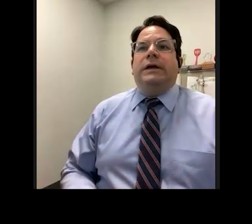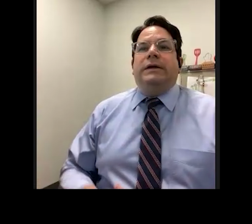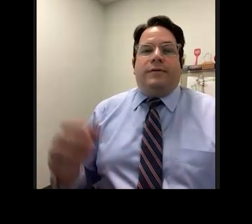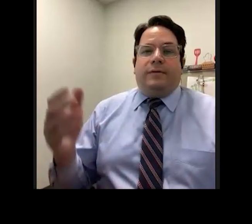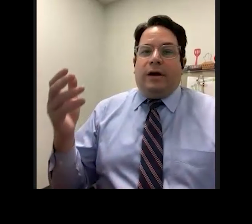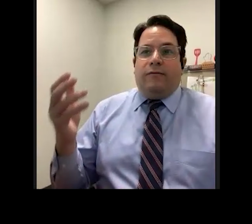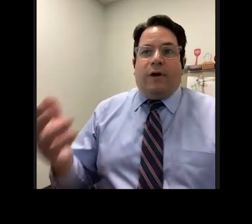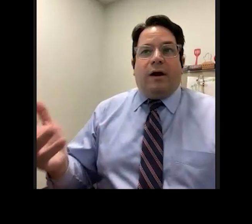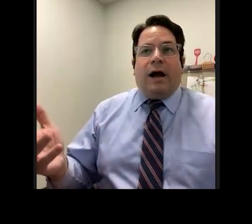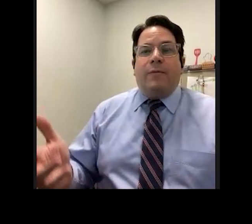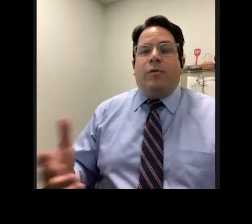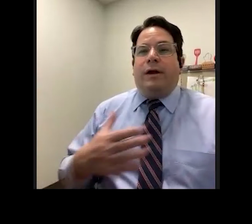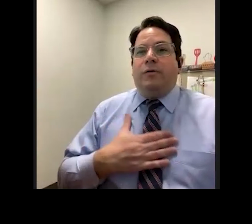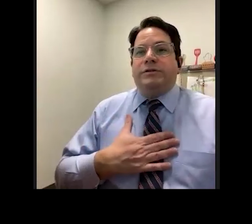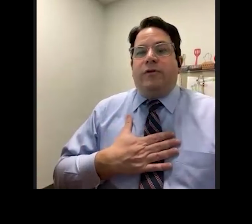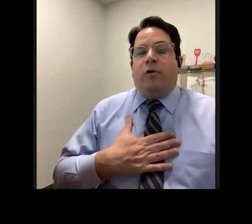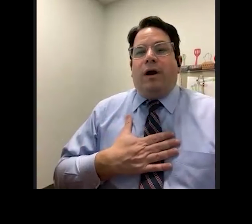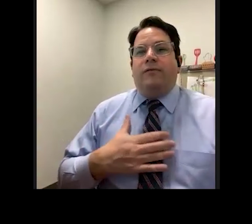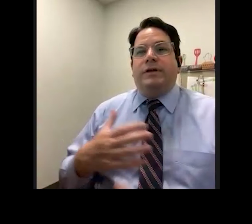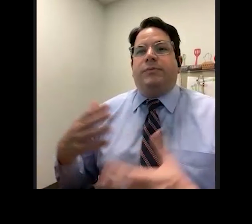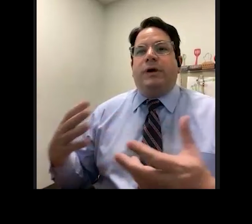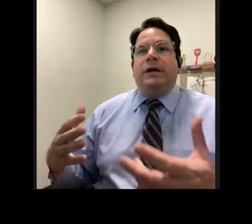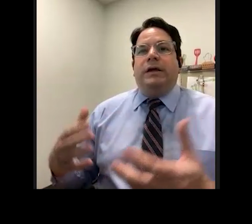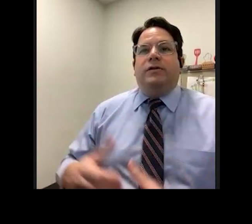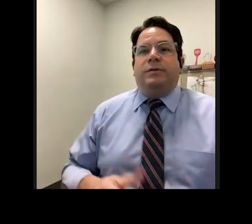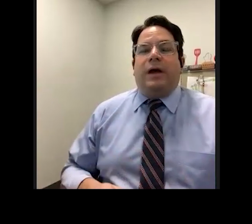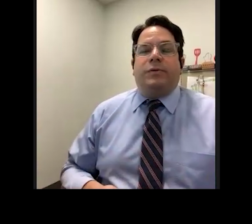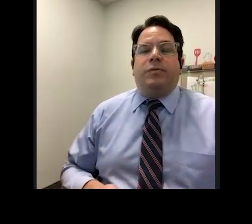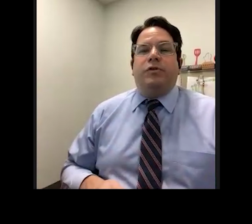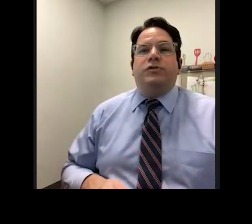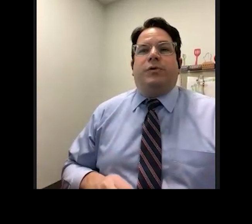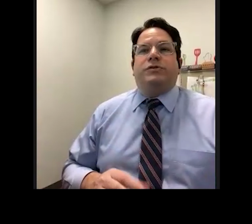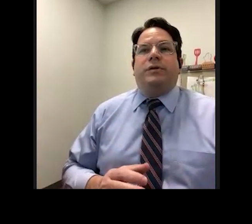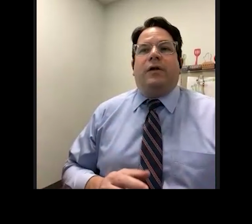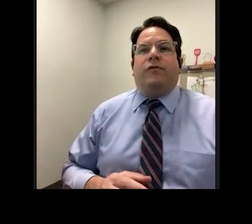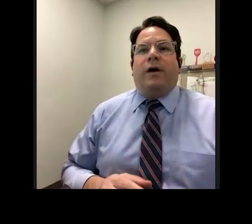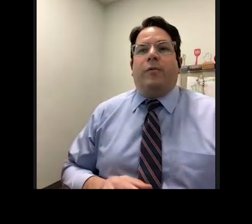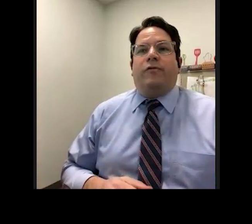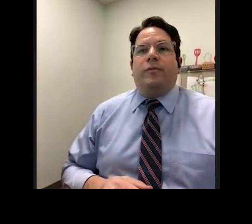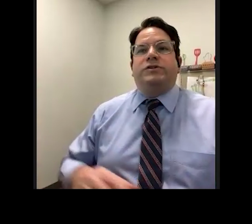But a very common one, and I wasn't even aware of this, but sometimes people use personal identifiable